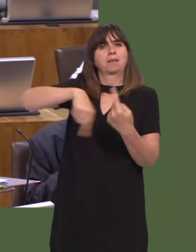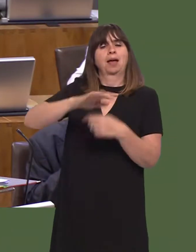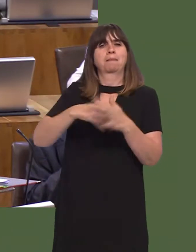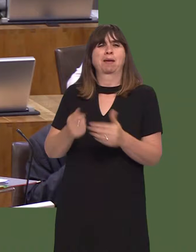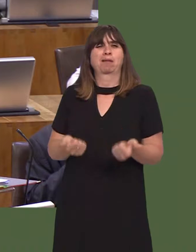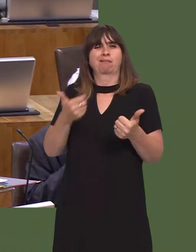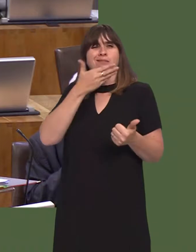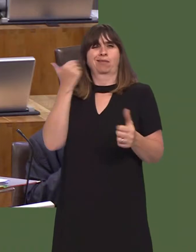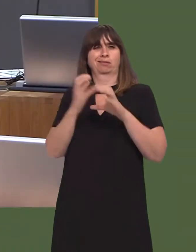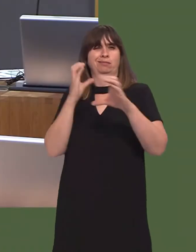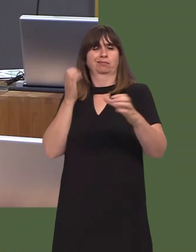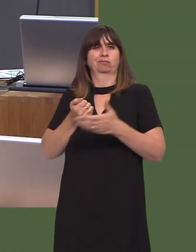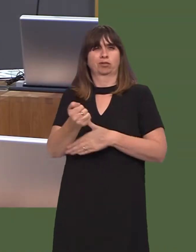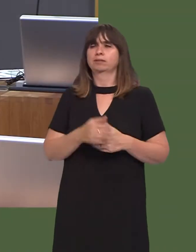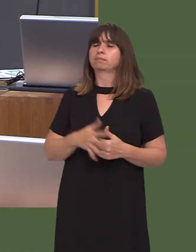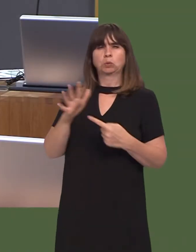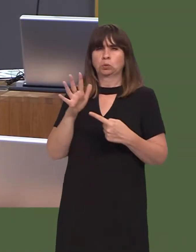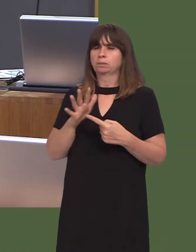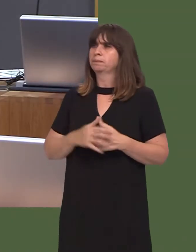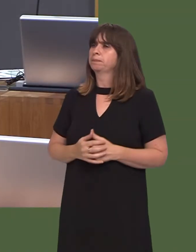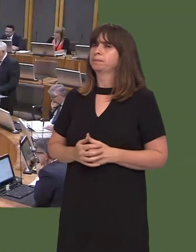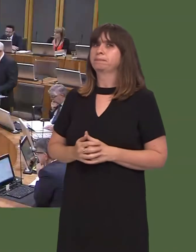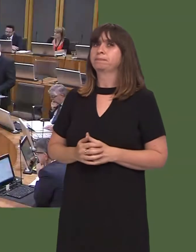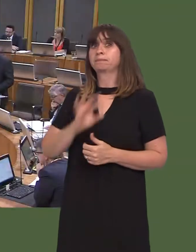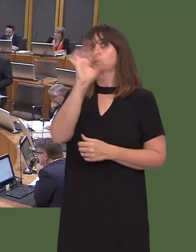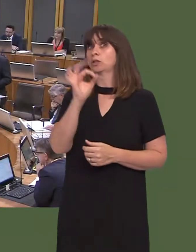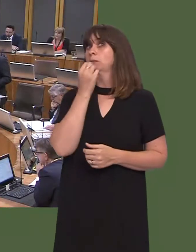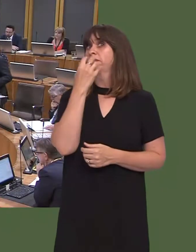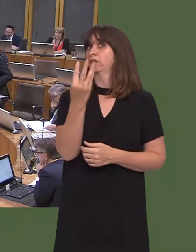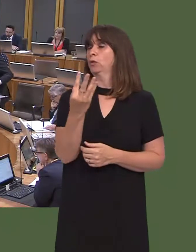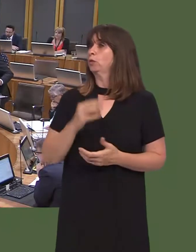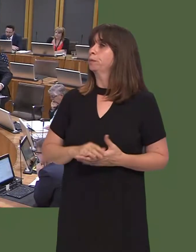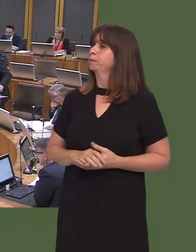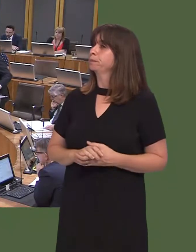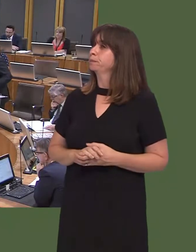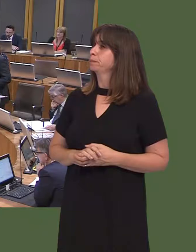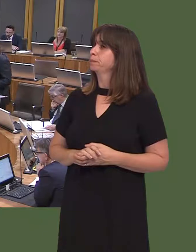Mike Hedges: 4. A wnaiff y Prif Weinidog ddatganiad am y gefnogaeth y mae Llywodraeth Cymru yn